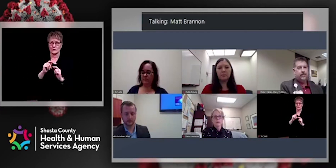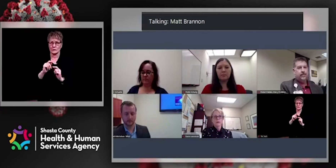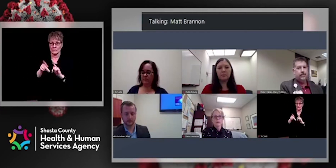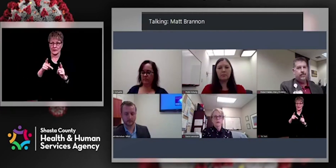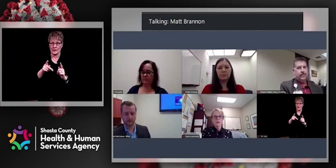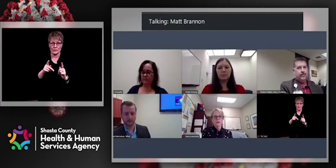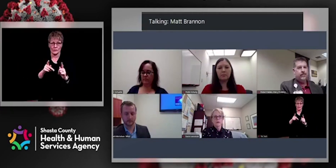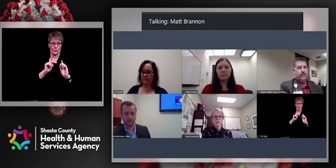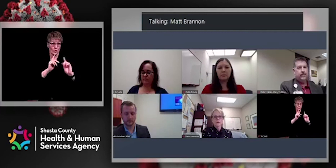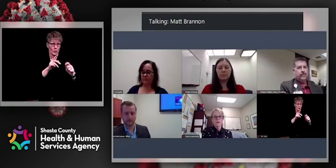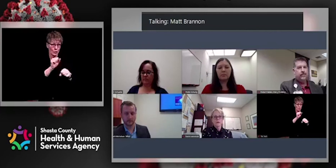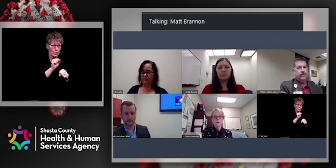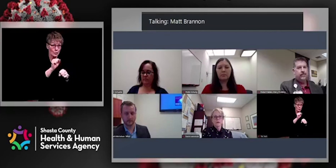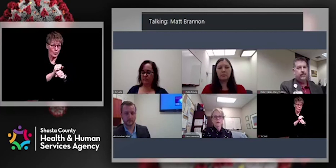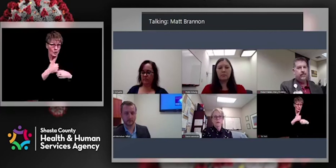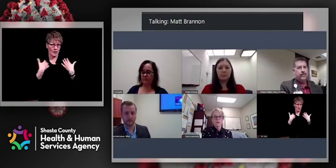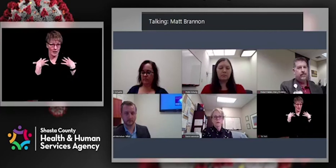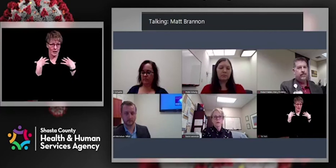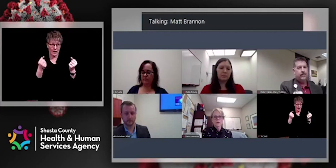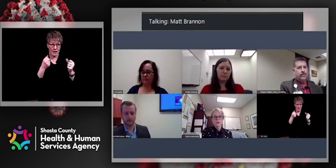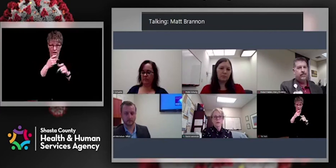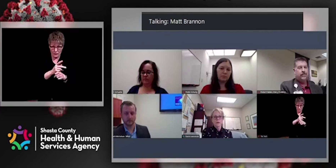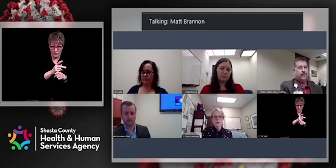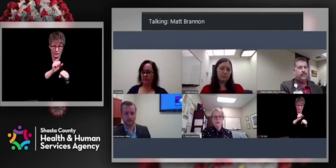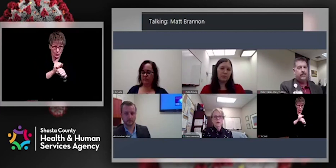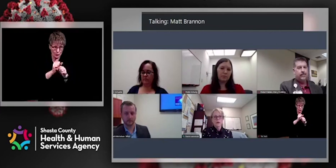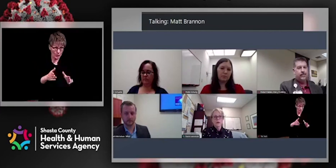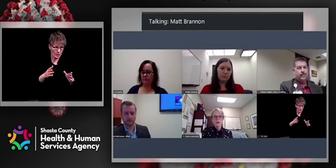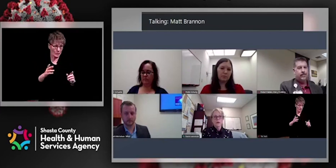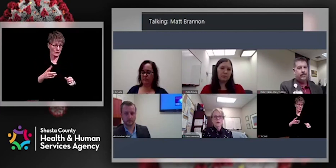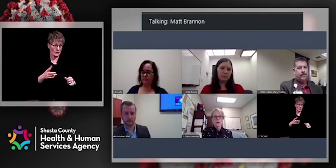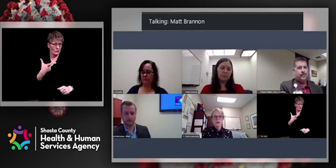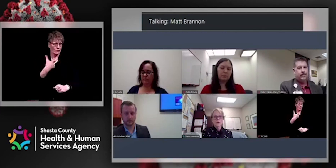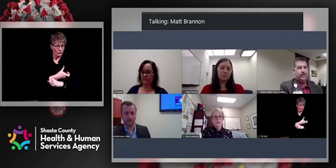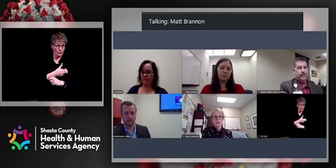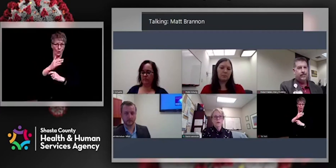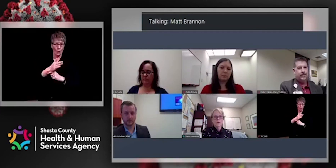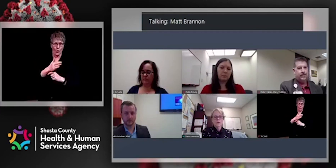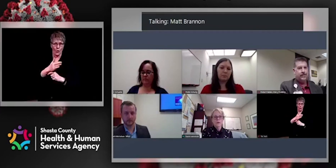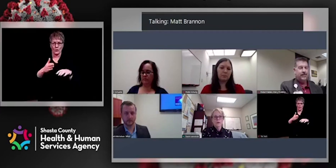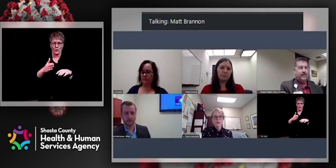workers? Do you drive up and get them. H. ow does that distribution for the vaccine work?